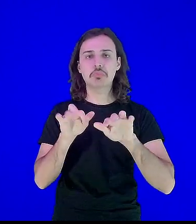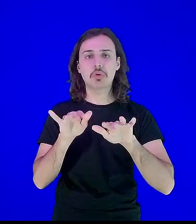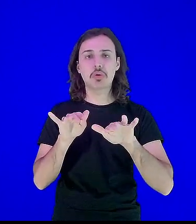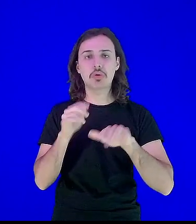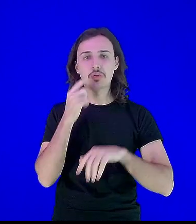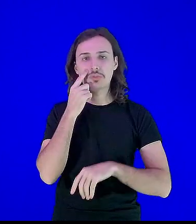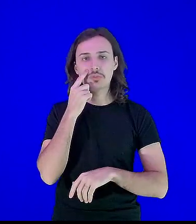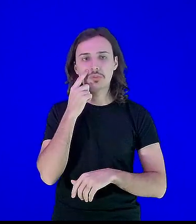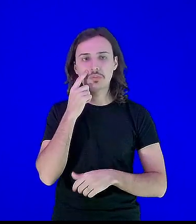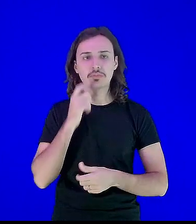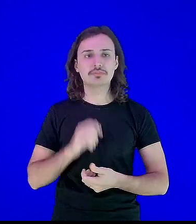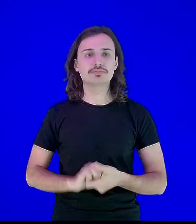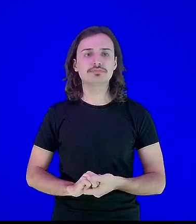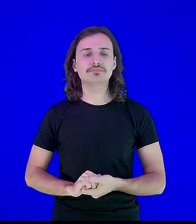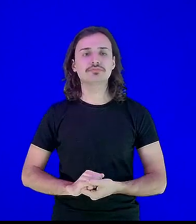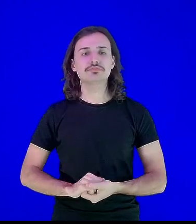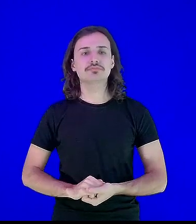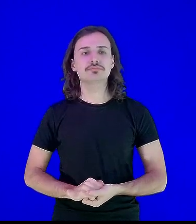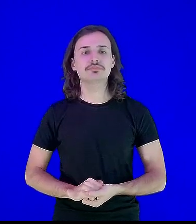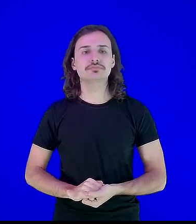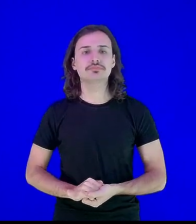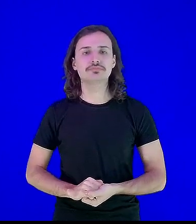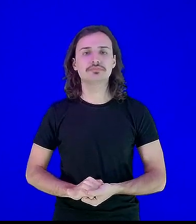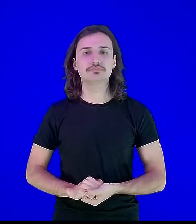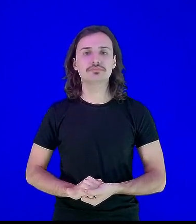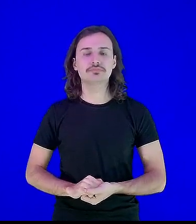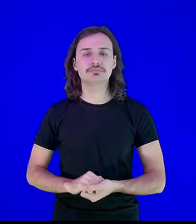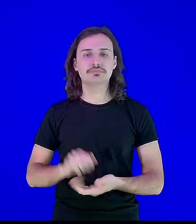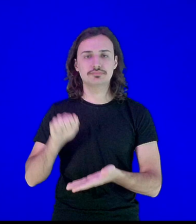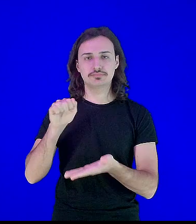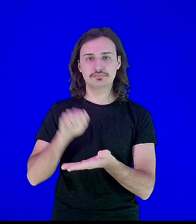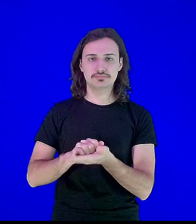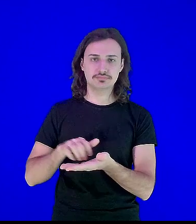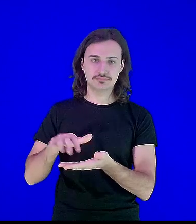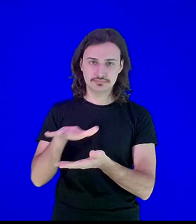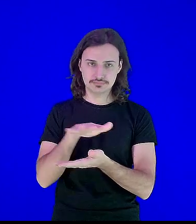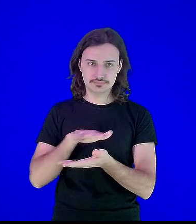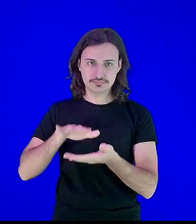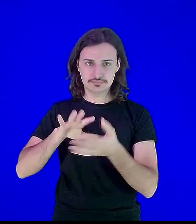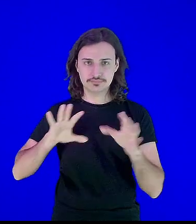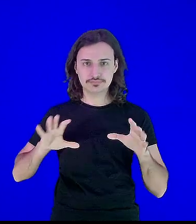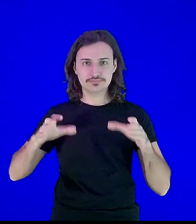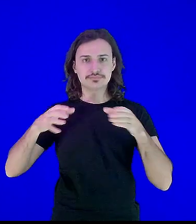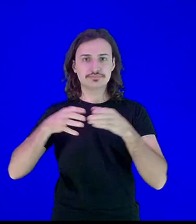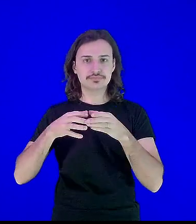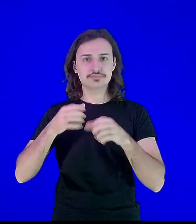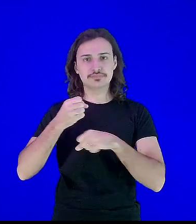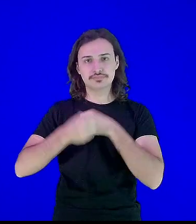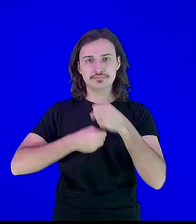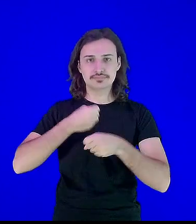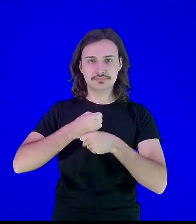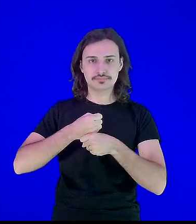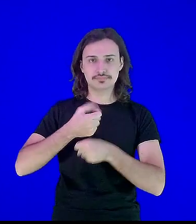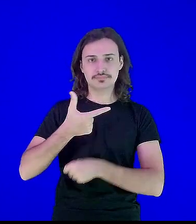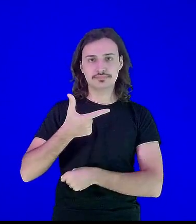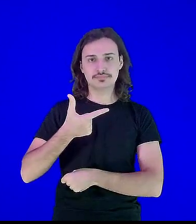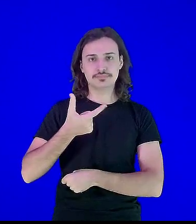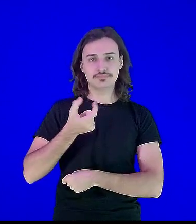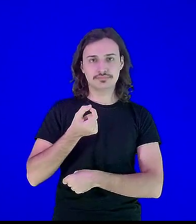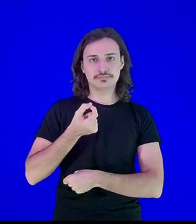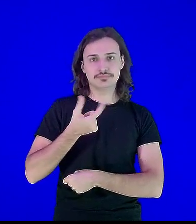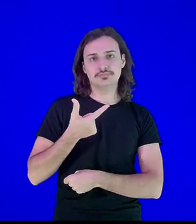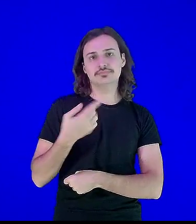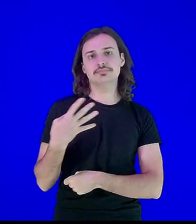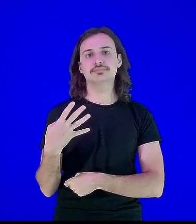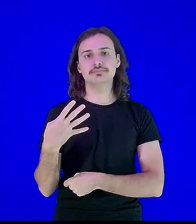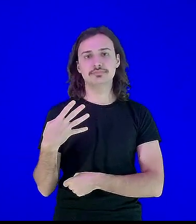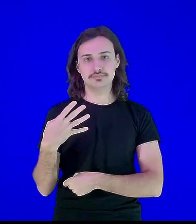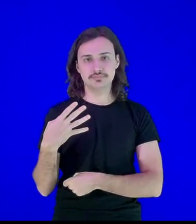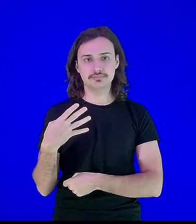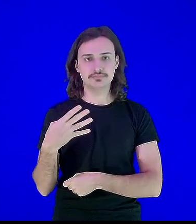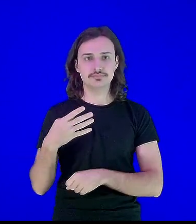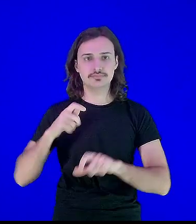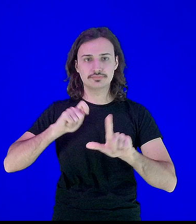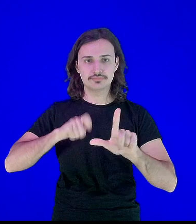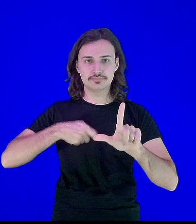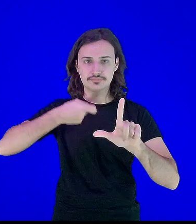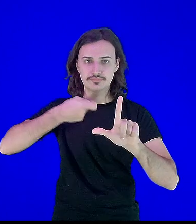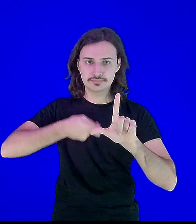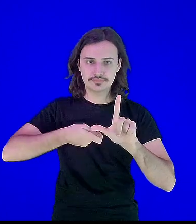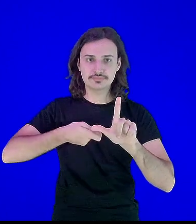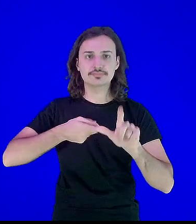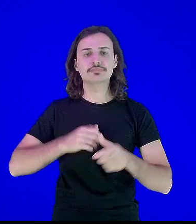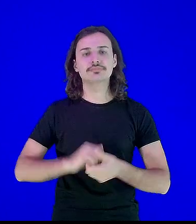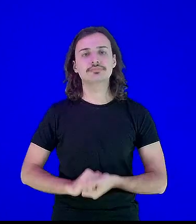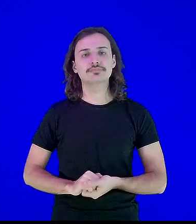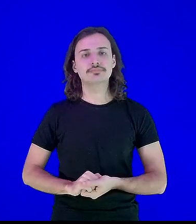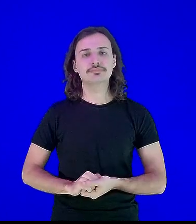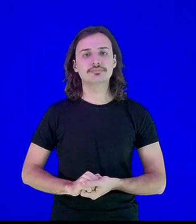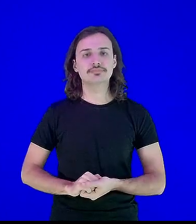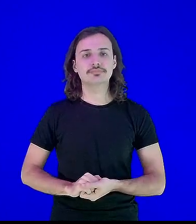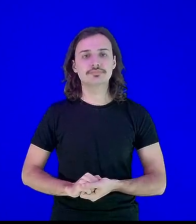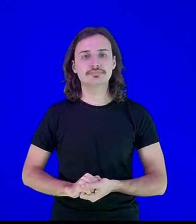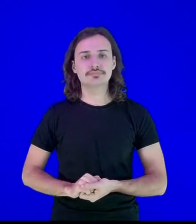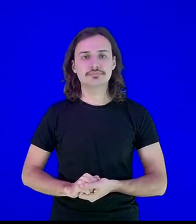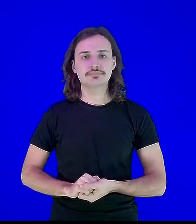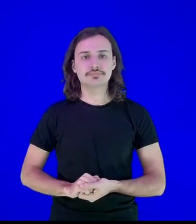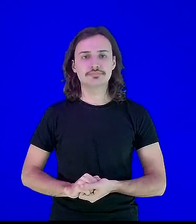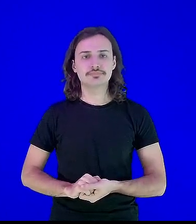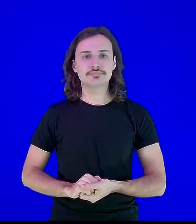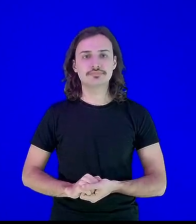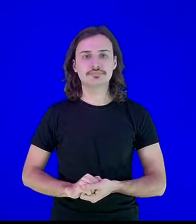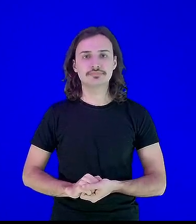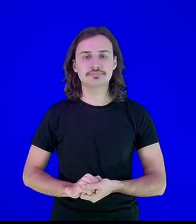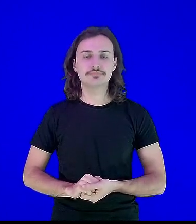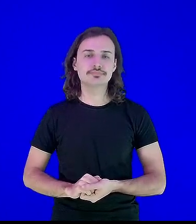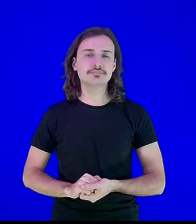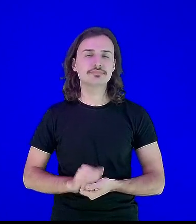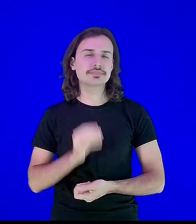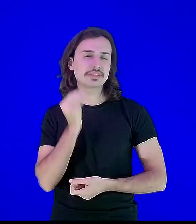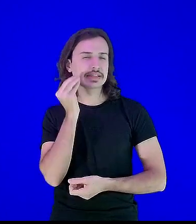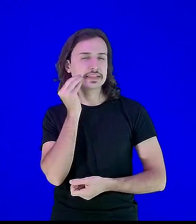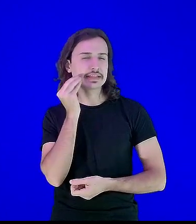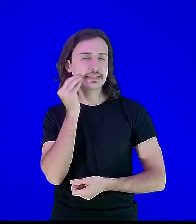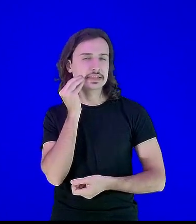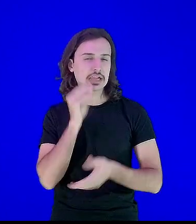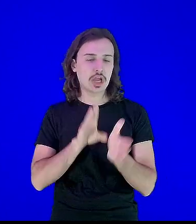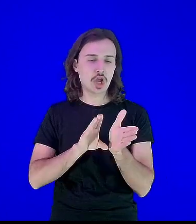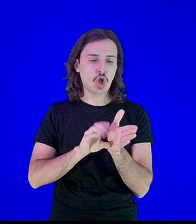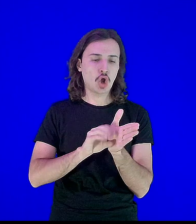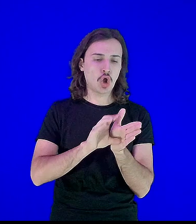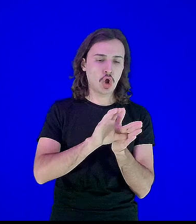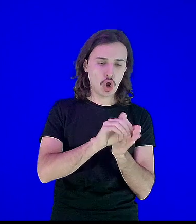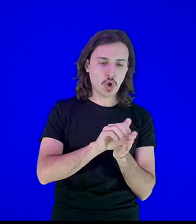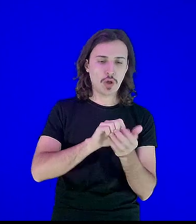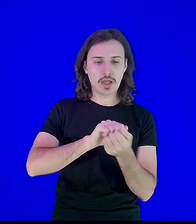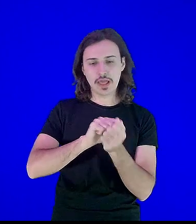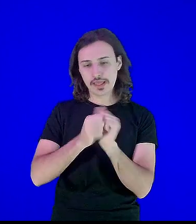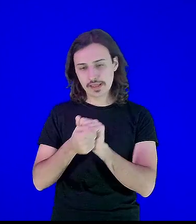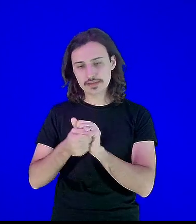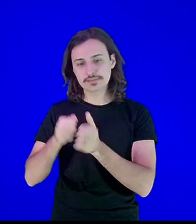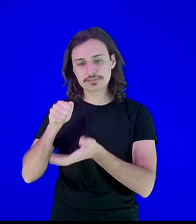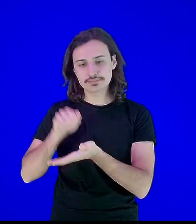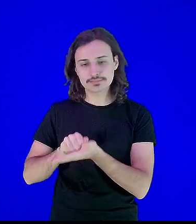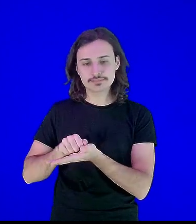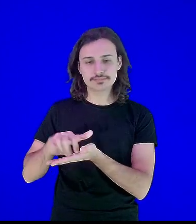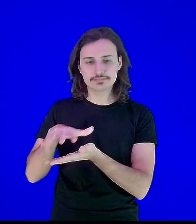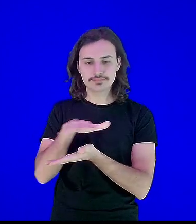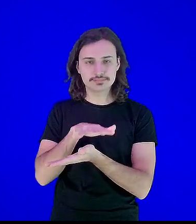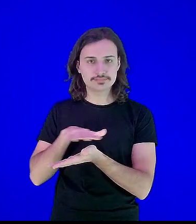"SignWriting Symposi 2024 - LetraSinal an attempt at a Google Docs for Signwriting"